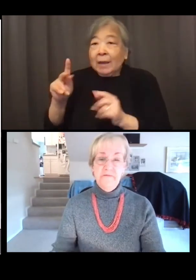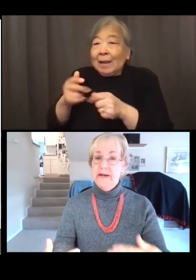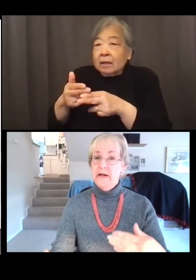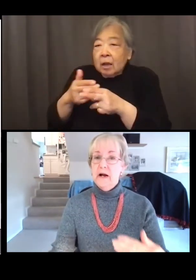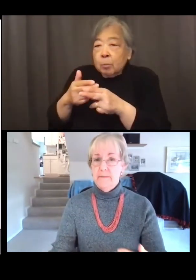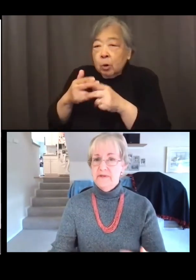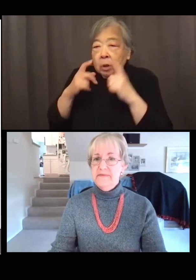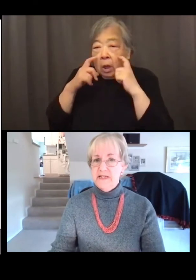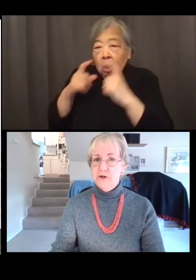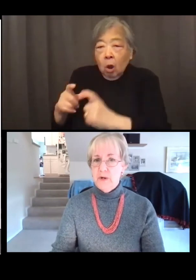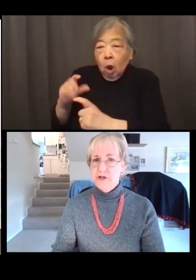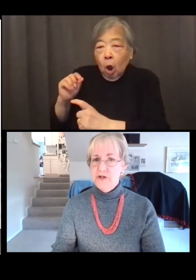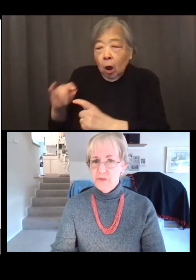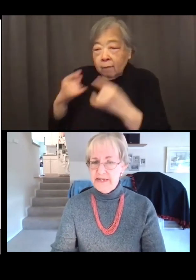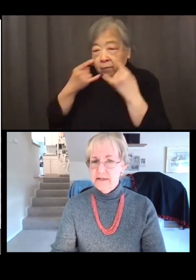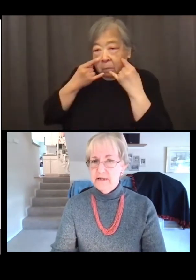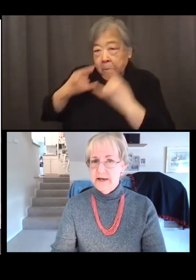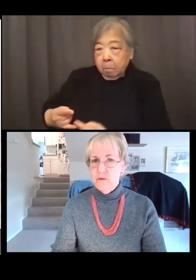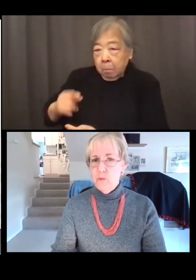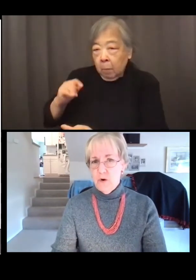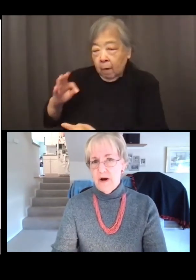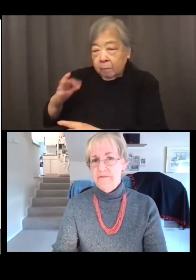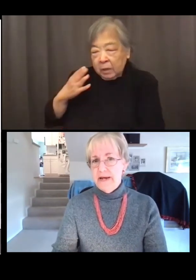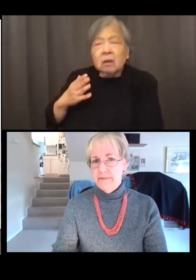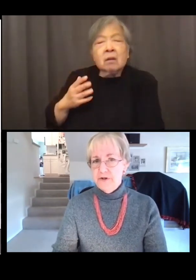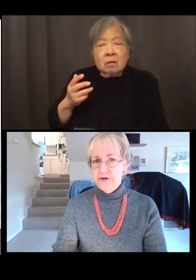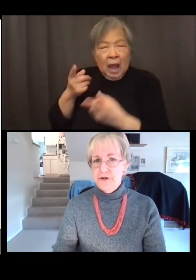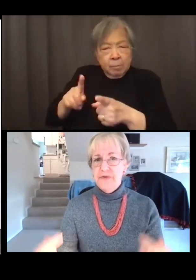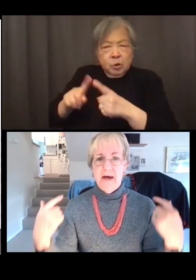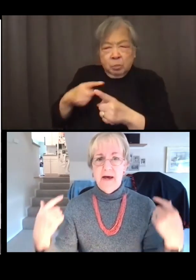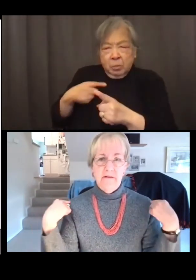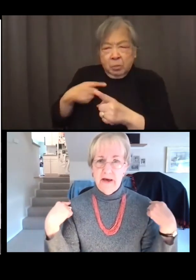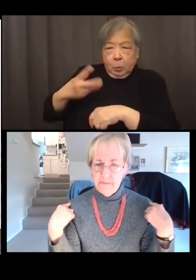been in a couple of situations recently where I have been able to do that I have had both